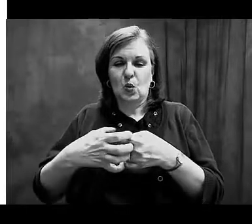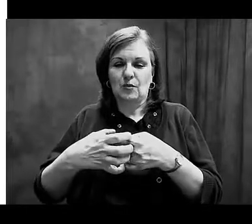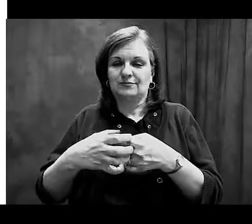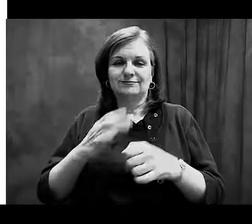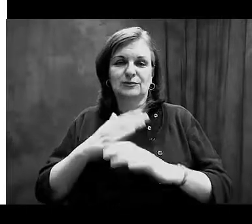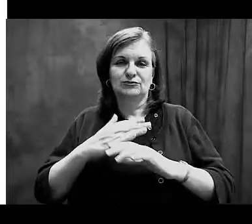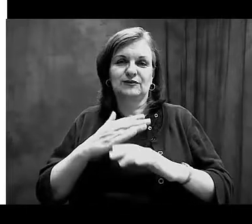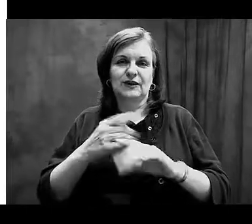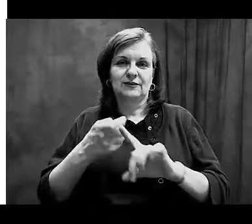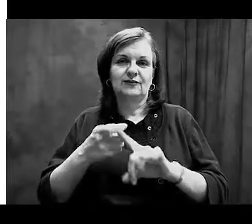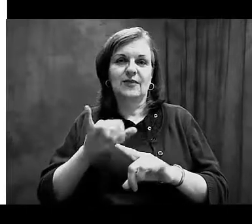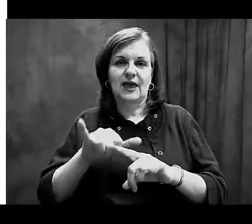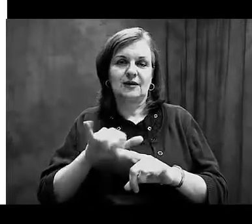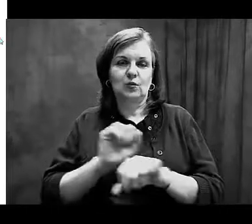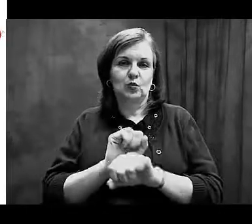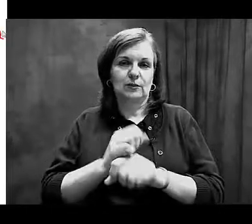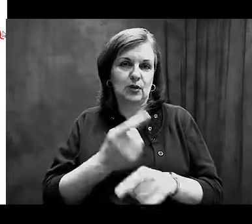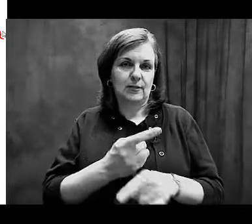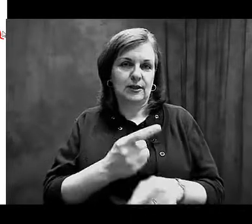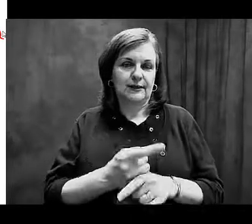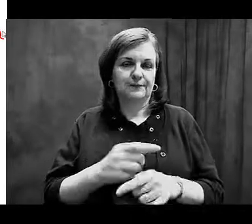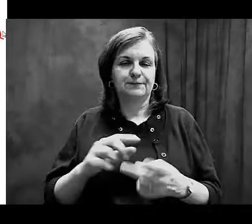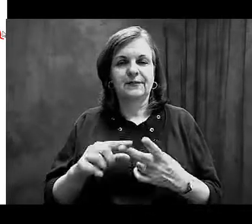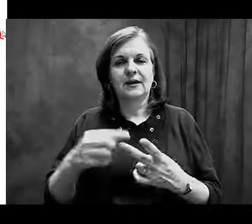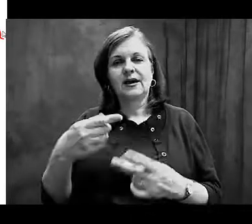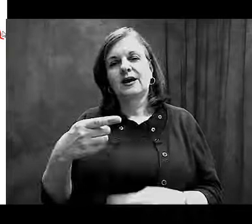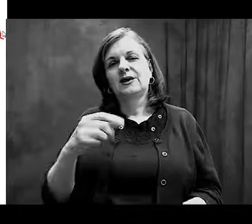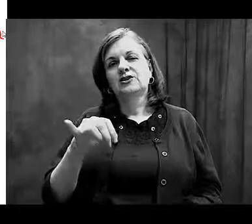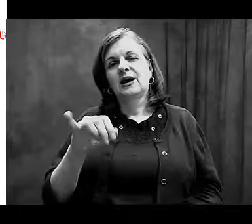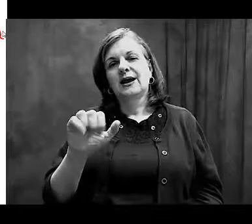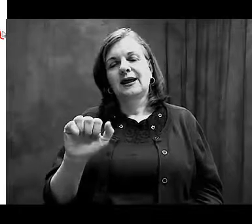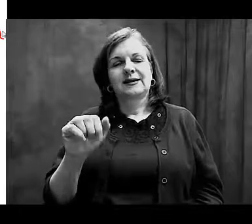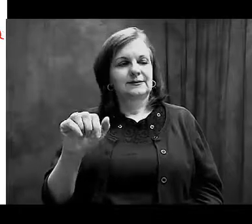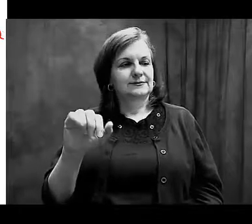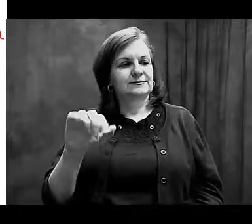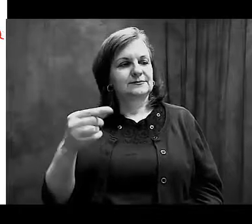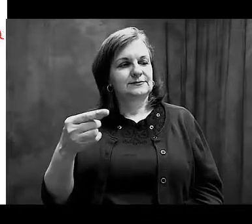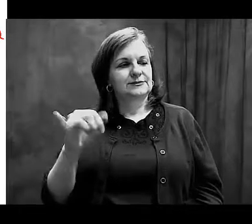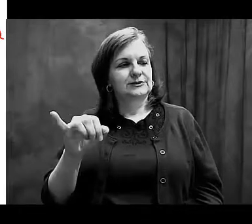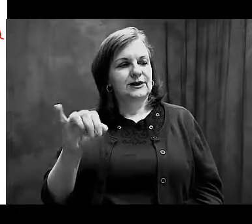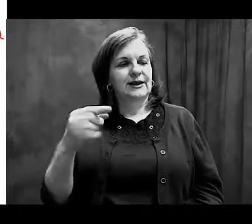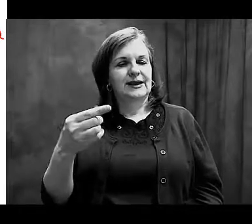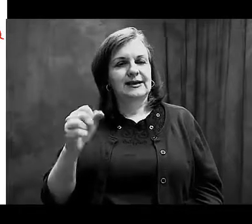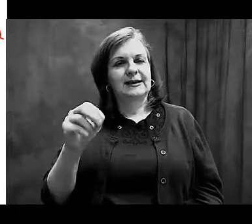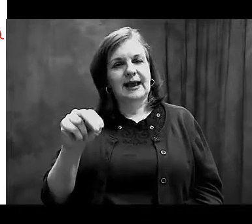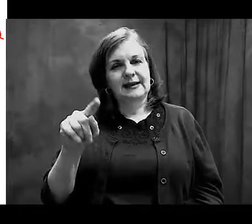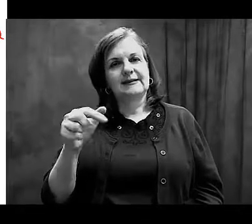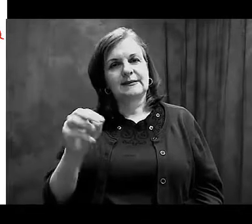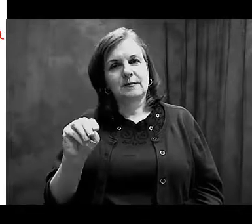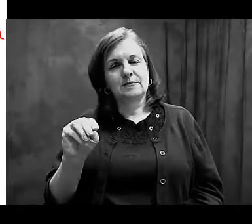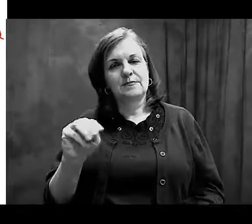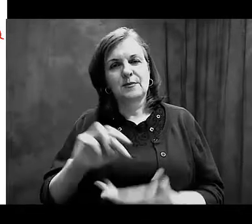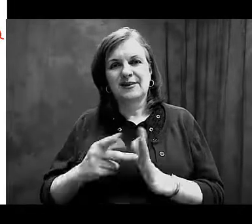that would keep that from functioning properly -- gigantism is actually too much growth hormone produced during childhood